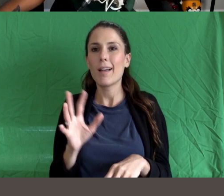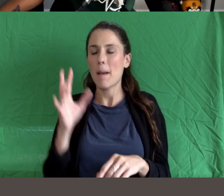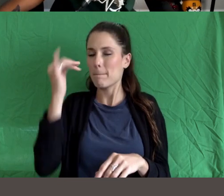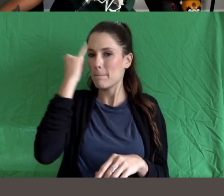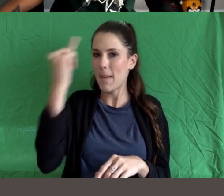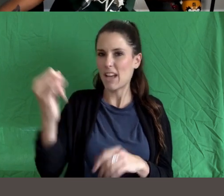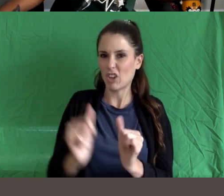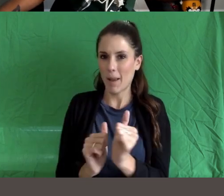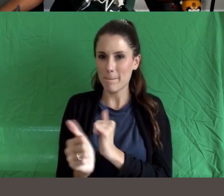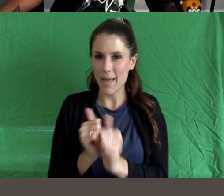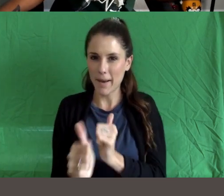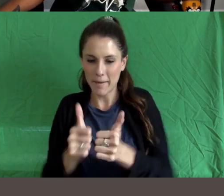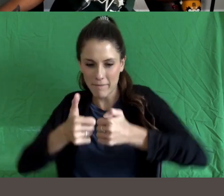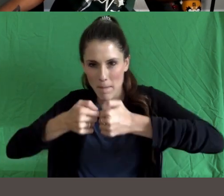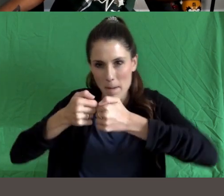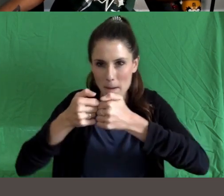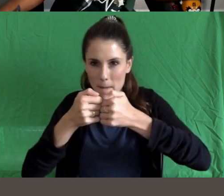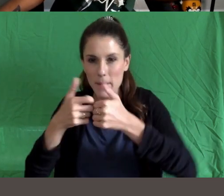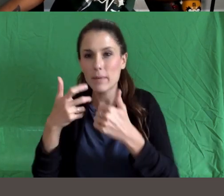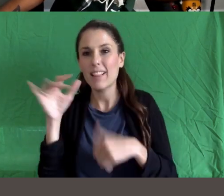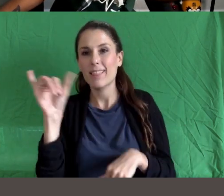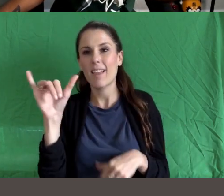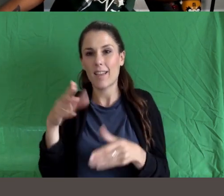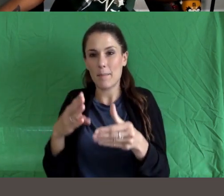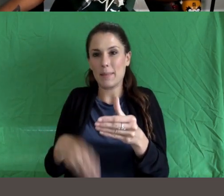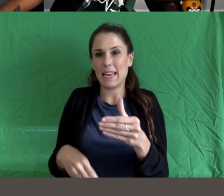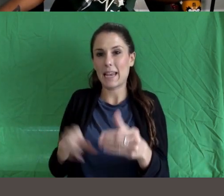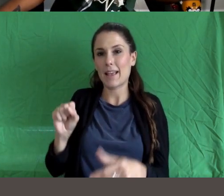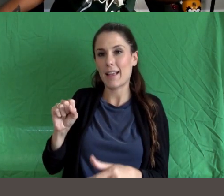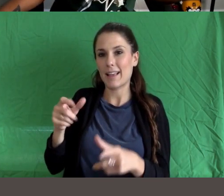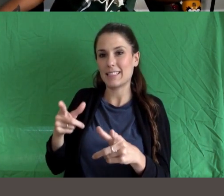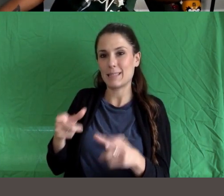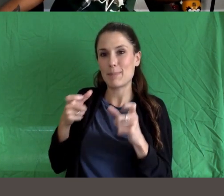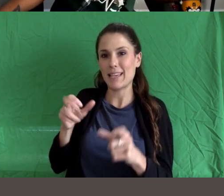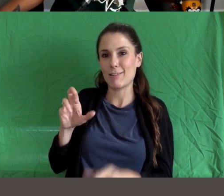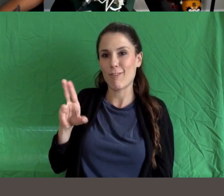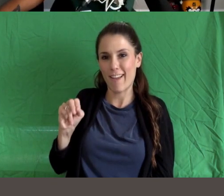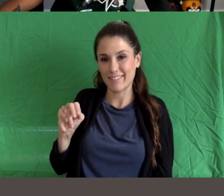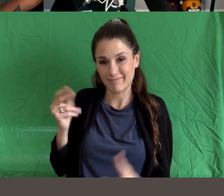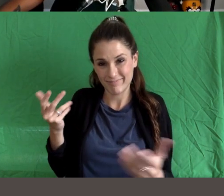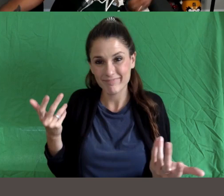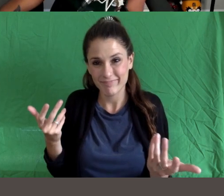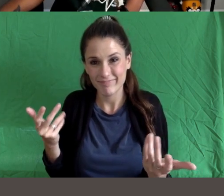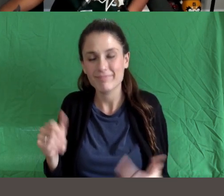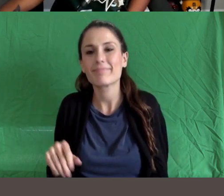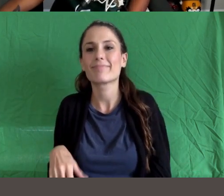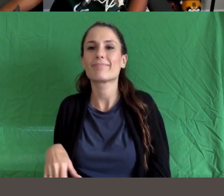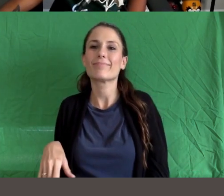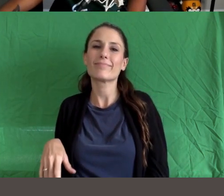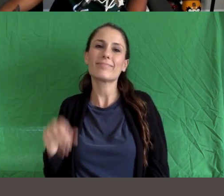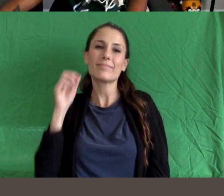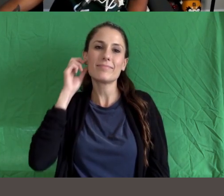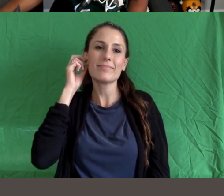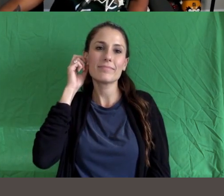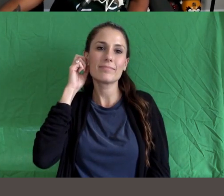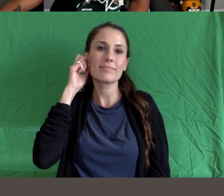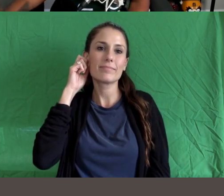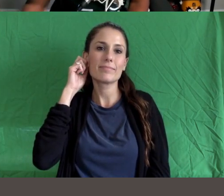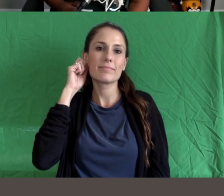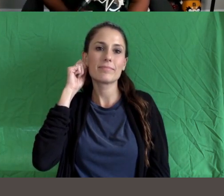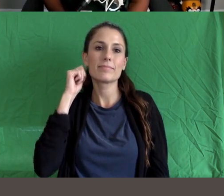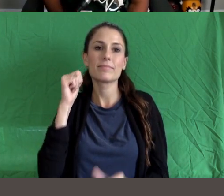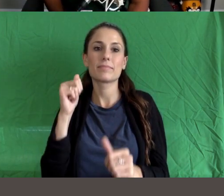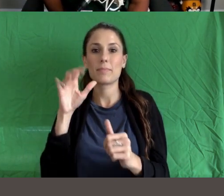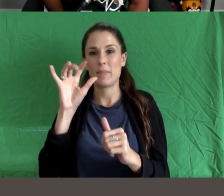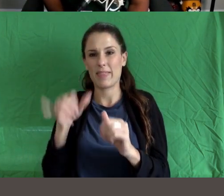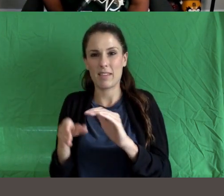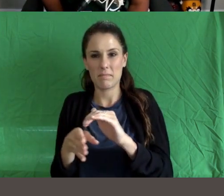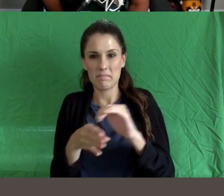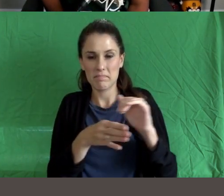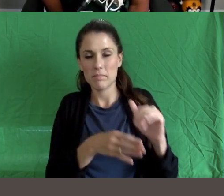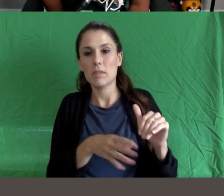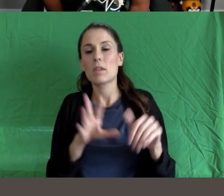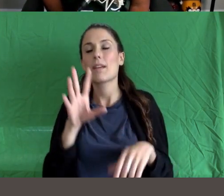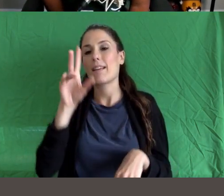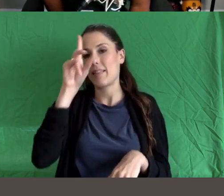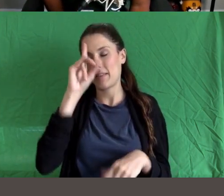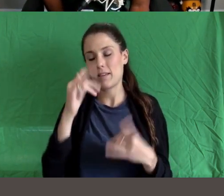playing, more like completing a speedrun in many cases. But with that said, I think it's time that